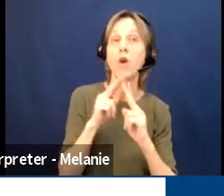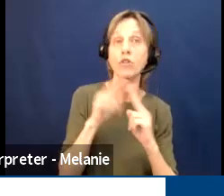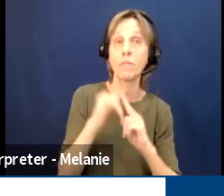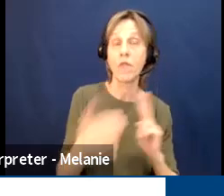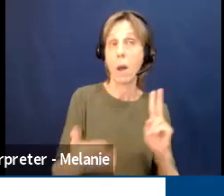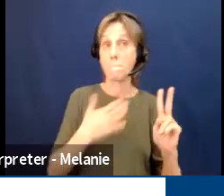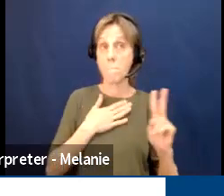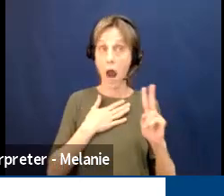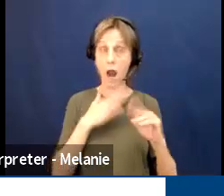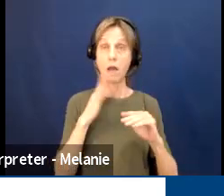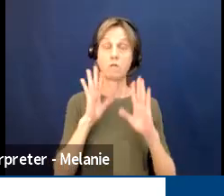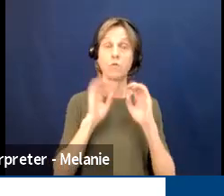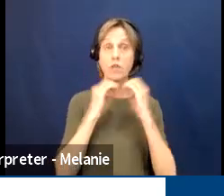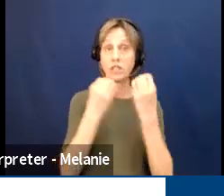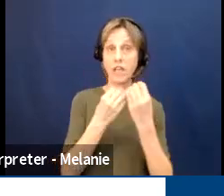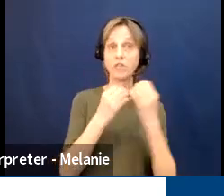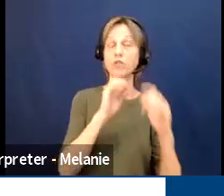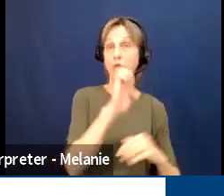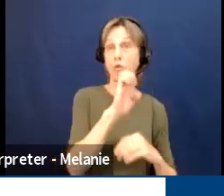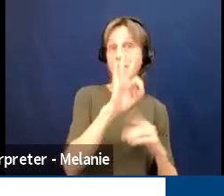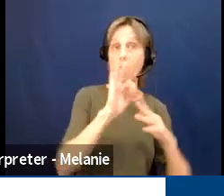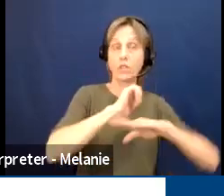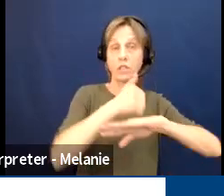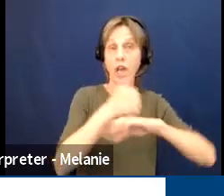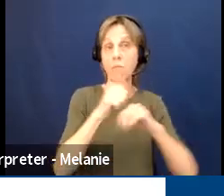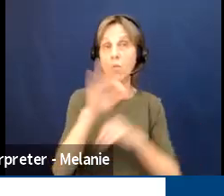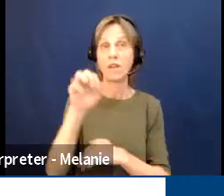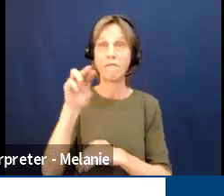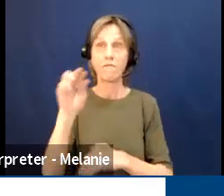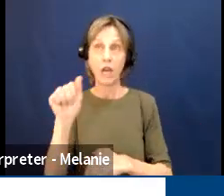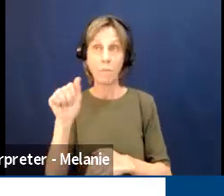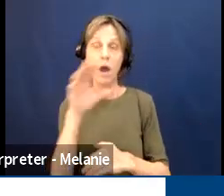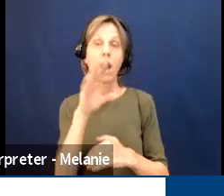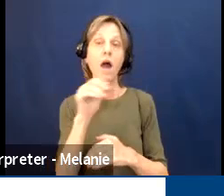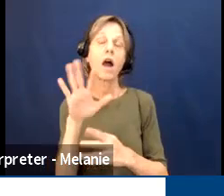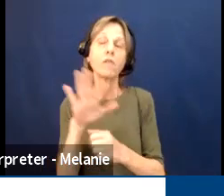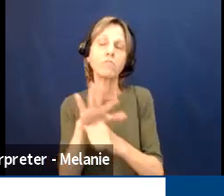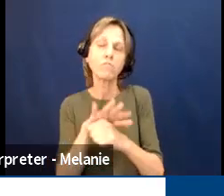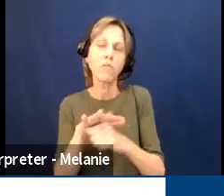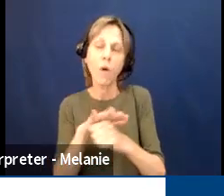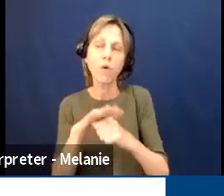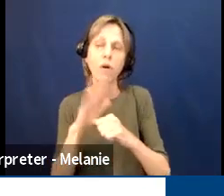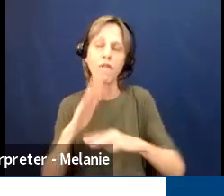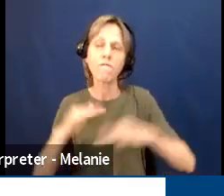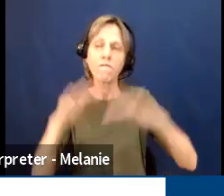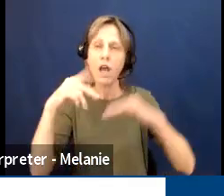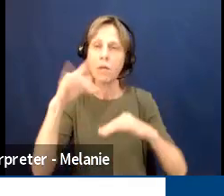has put together with FEMA and some local uh floodplain offices across the state and that